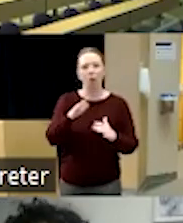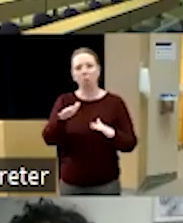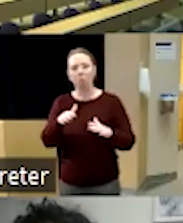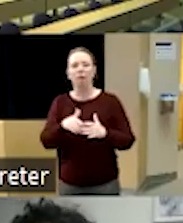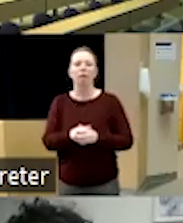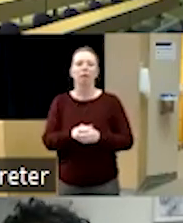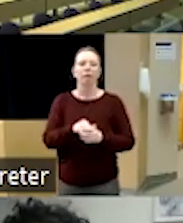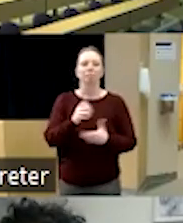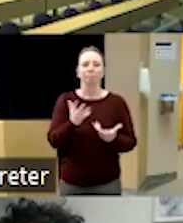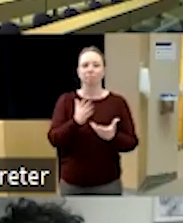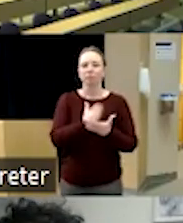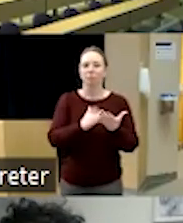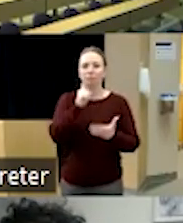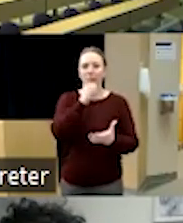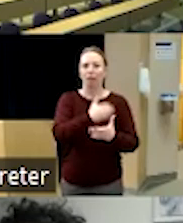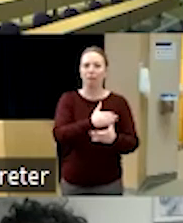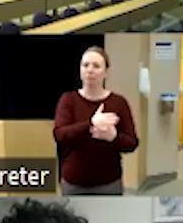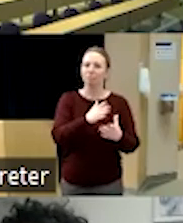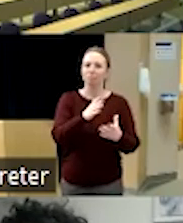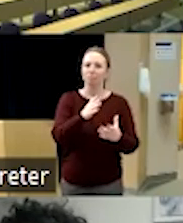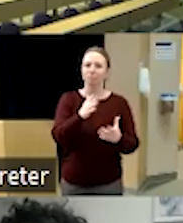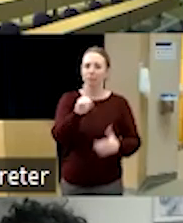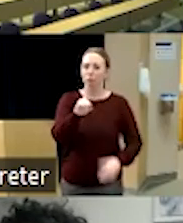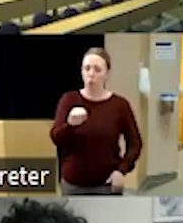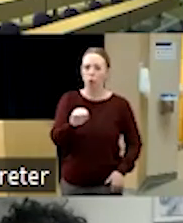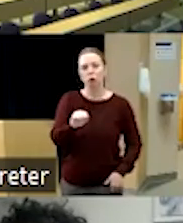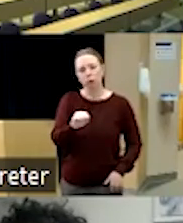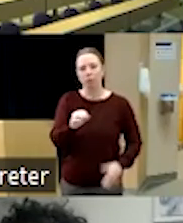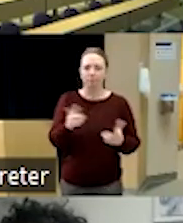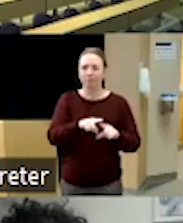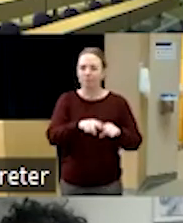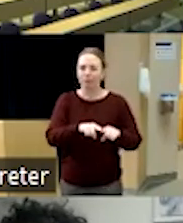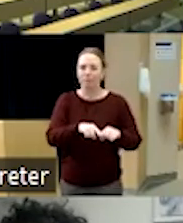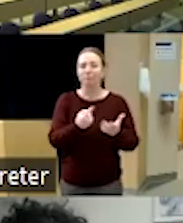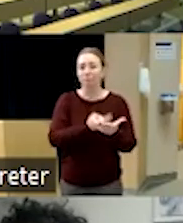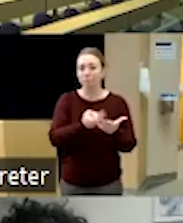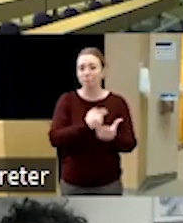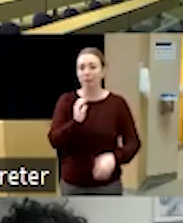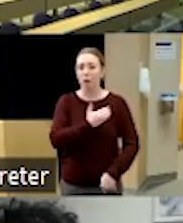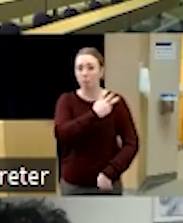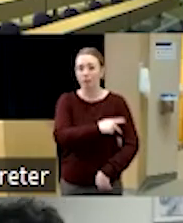is a contraindication we sometimes have patients that have suicidal ideation